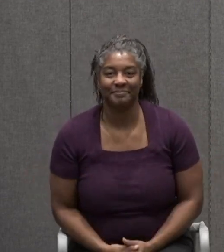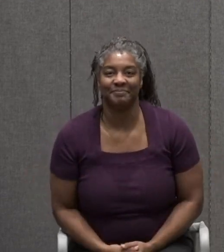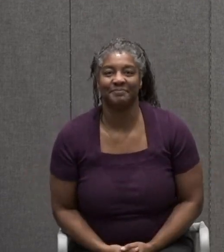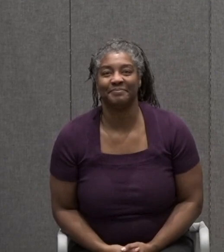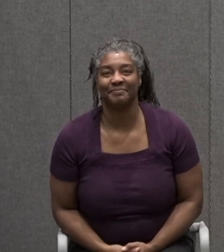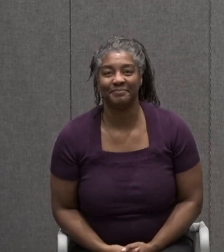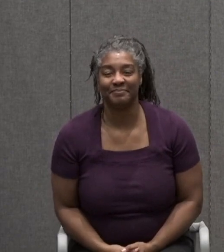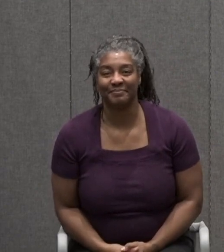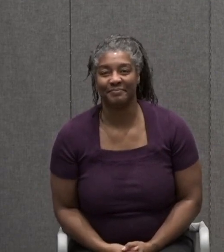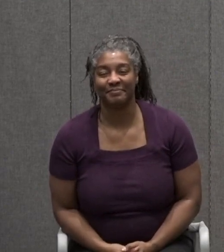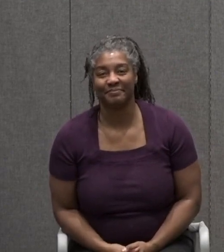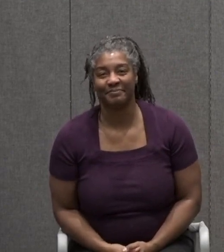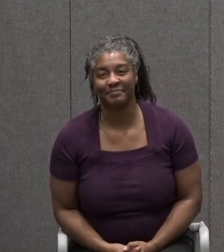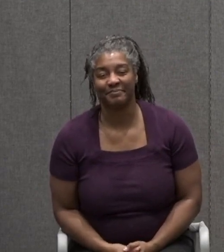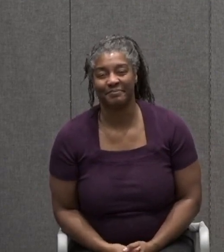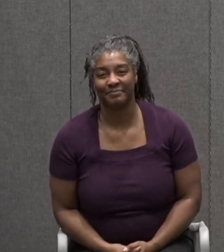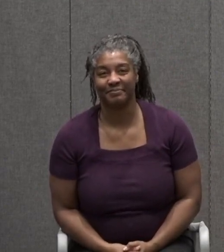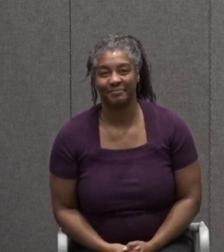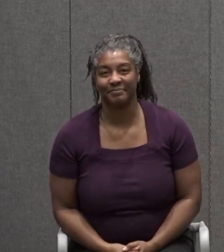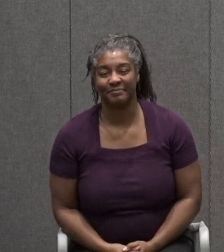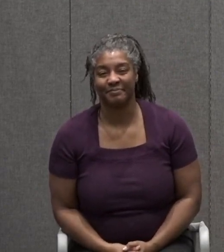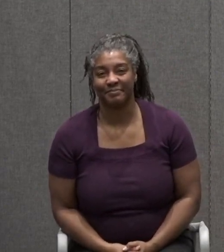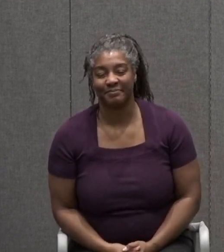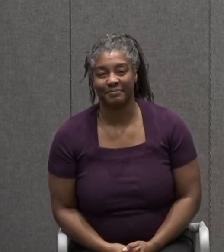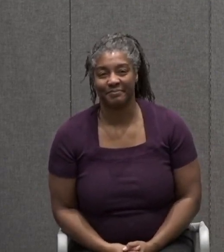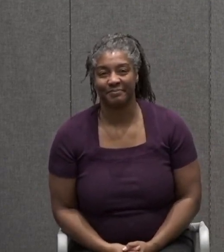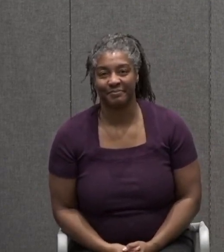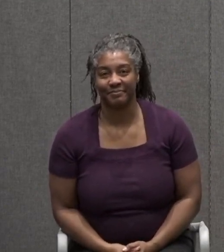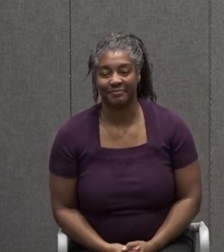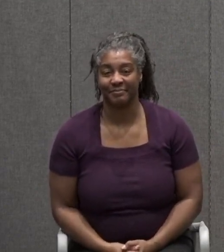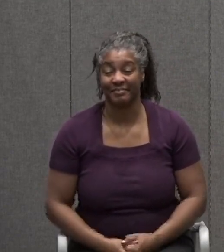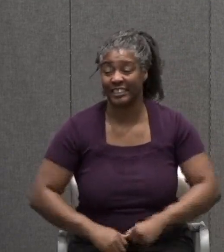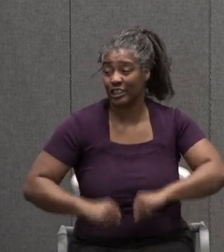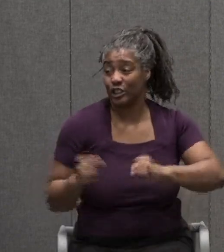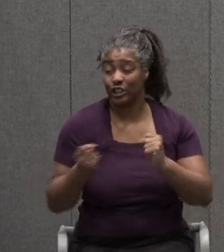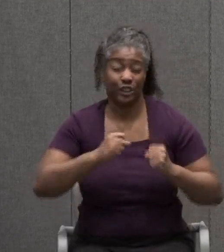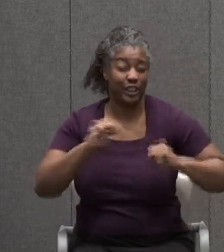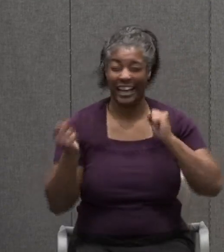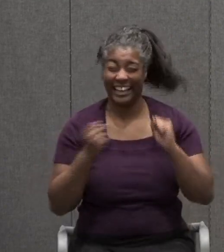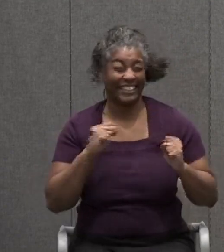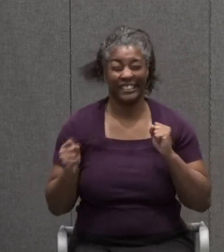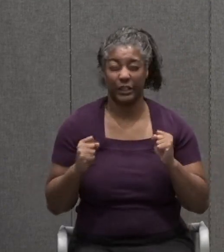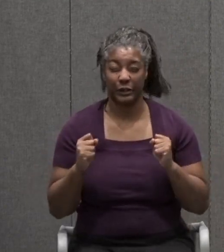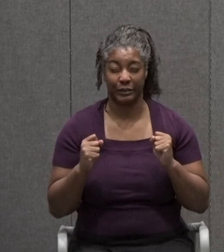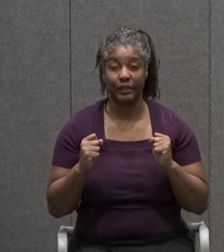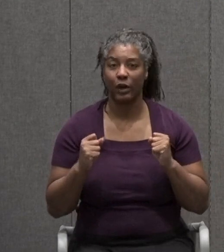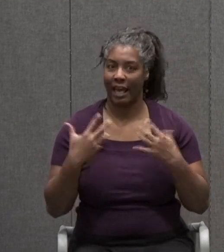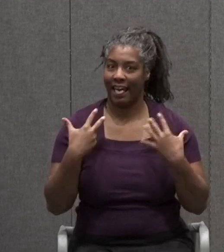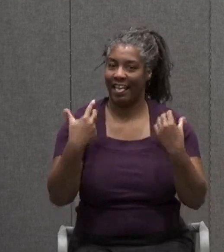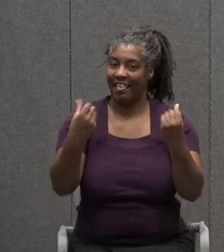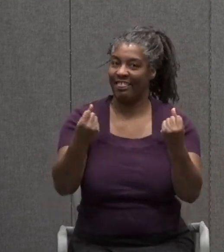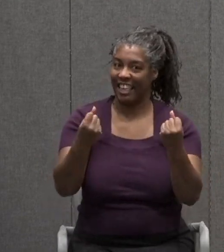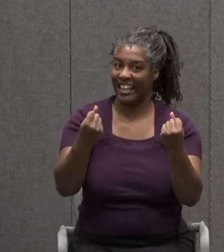One of my favorite songs. - Shaking your body is health for you add some yoga you'll never feel blue. You'll never feel blue